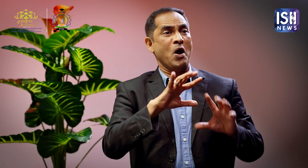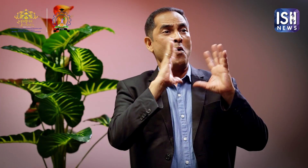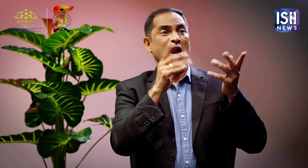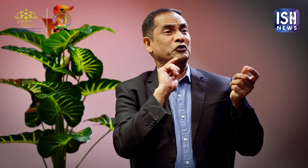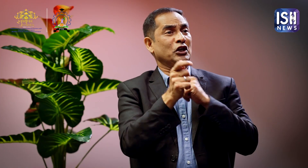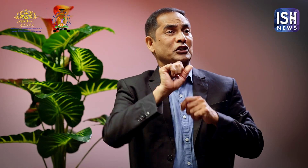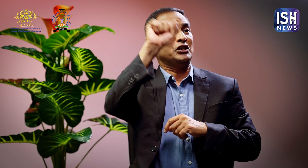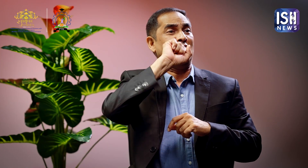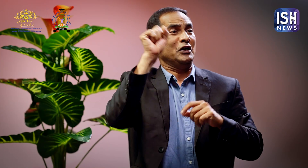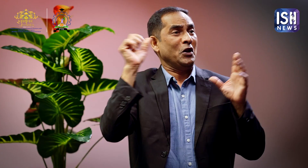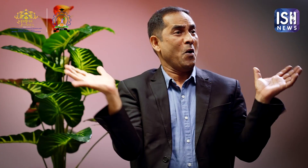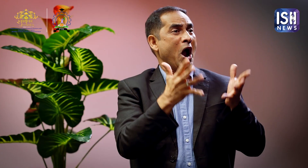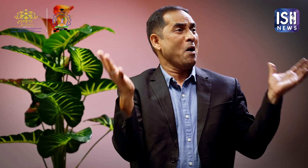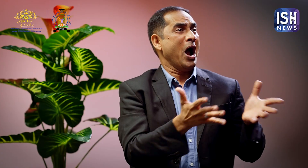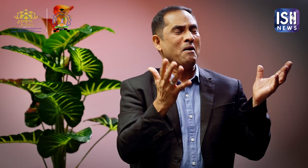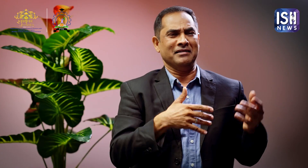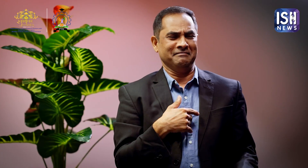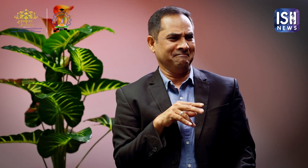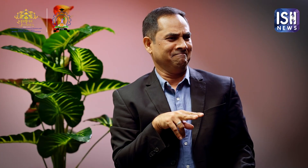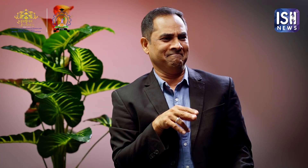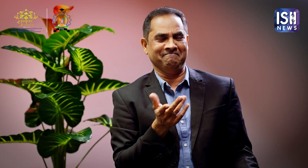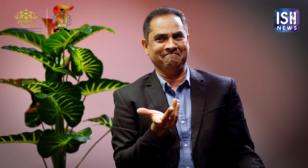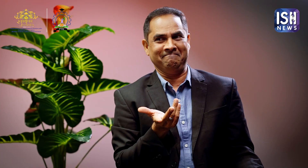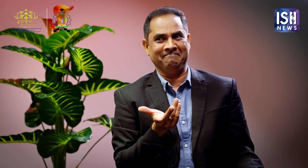While some believe that changing the world requires advocacy and protests,